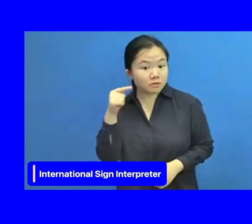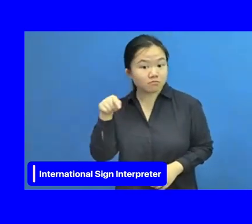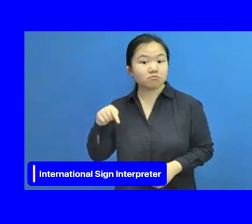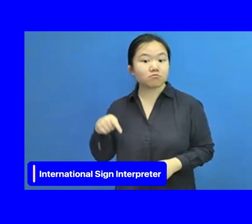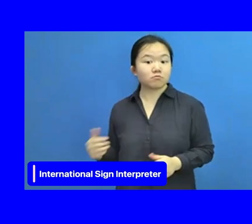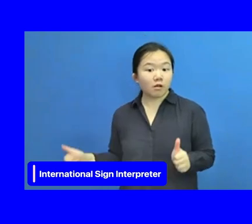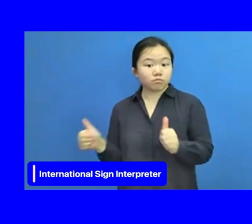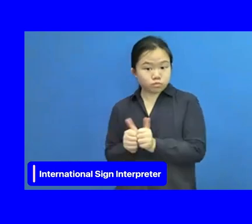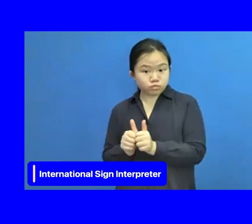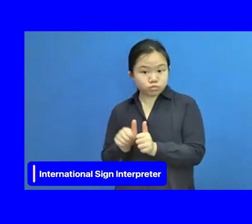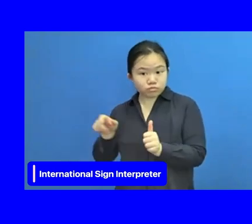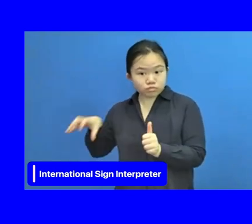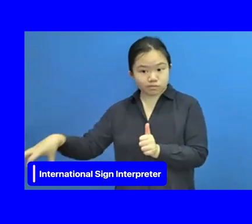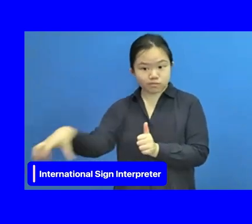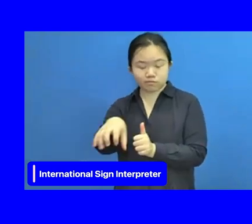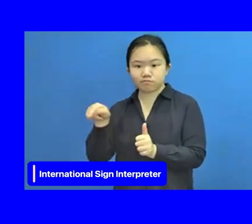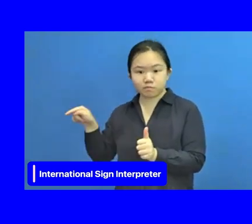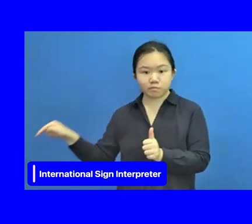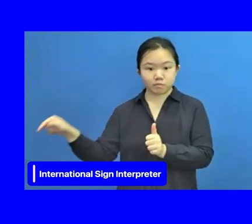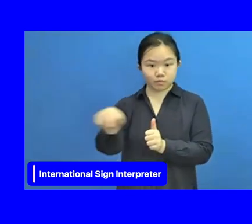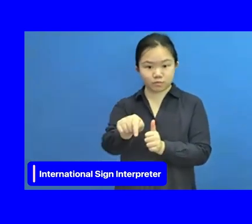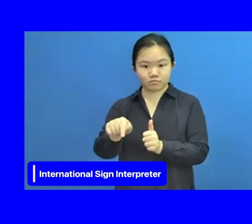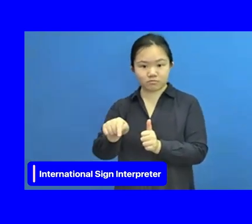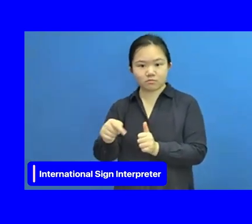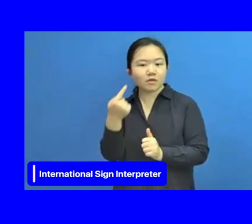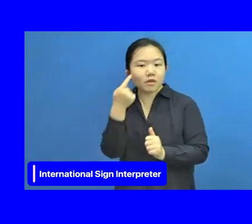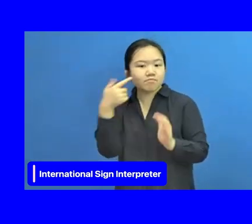in shaping future funding schemes